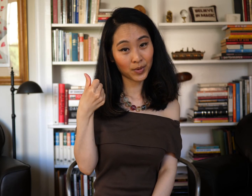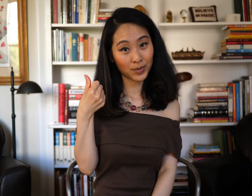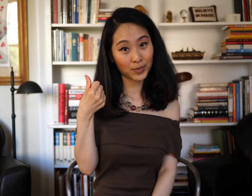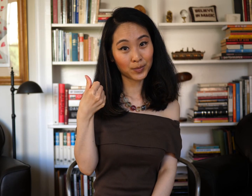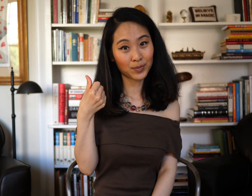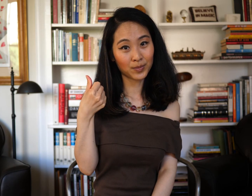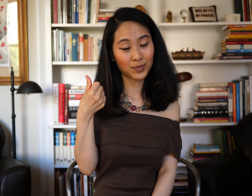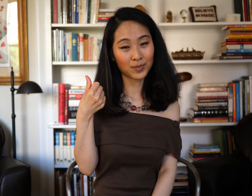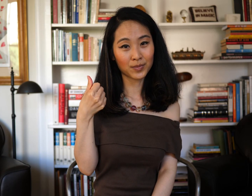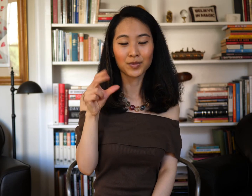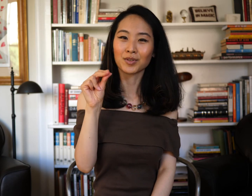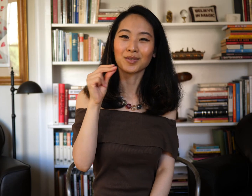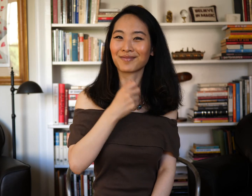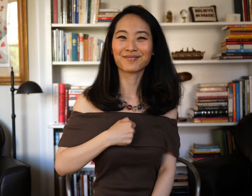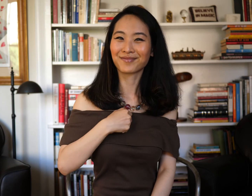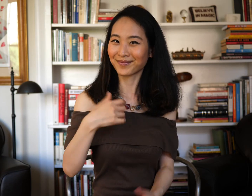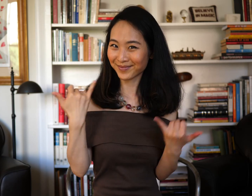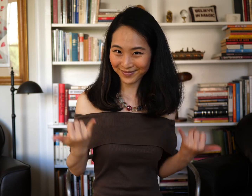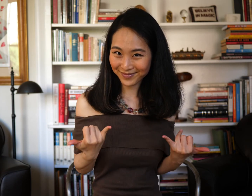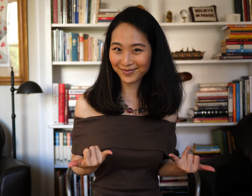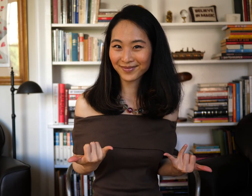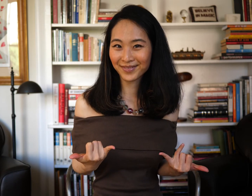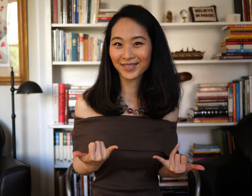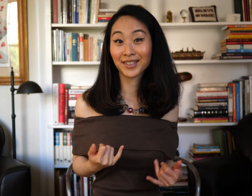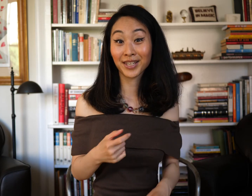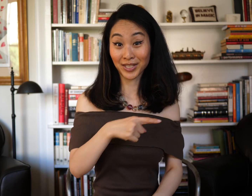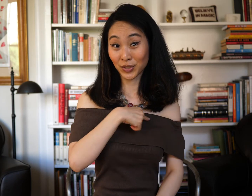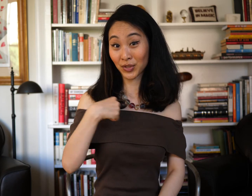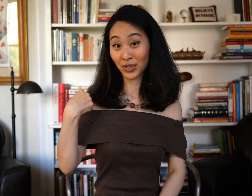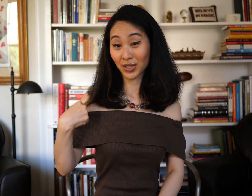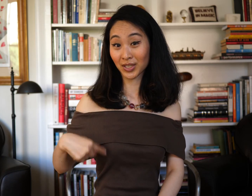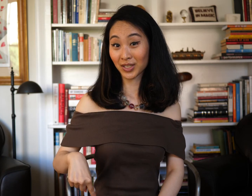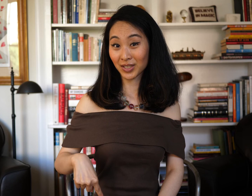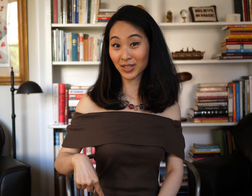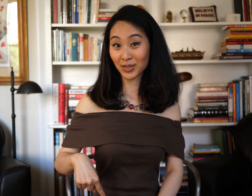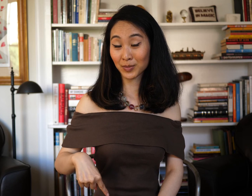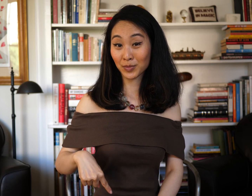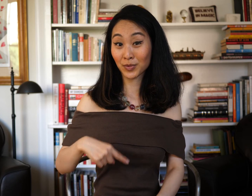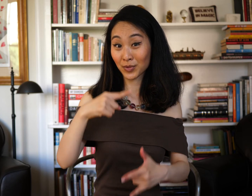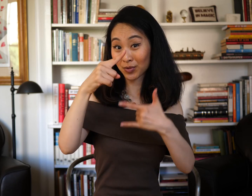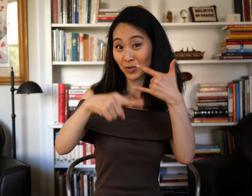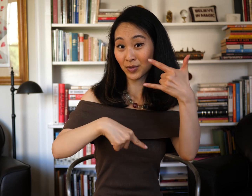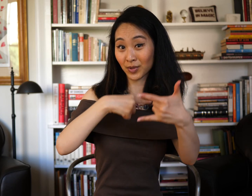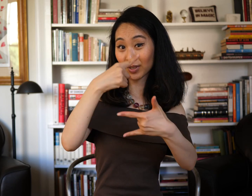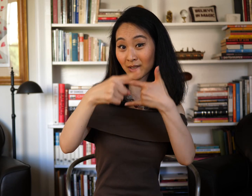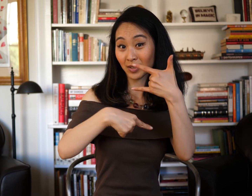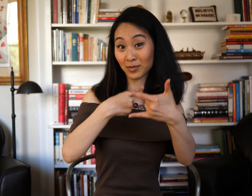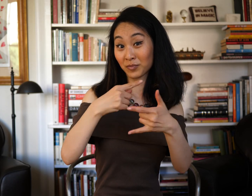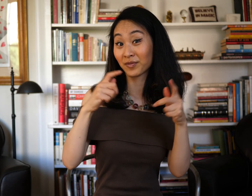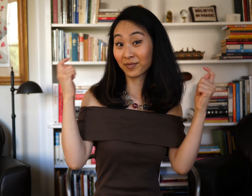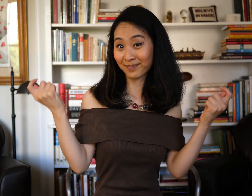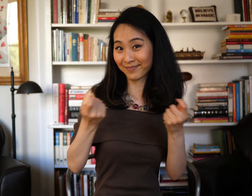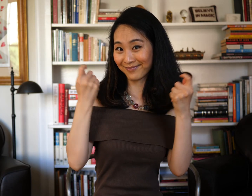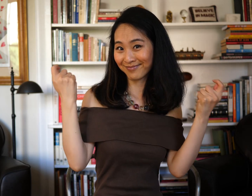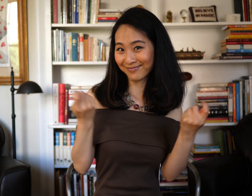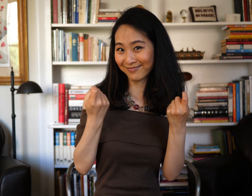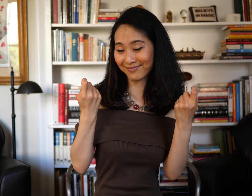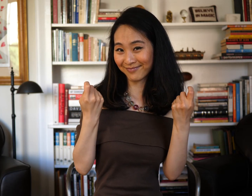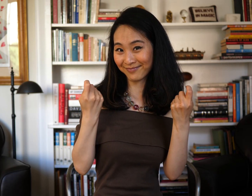Tomorrow is Chinese dragon boat festival, oh, no, it's TODAY.